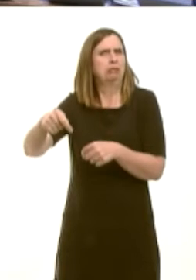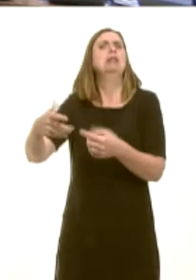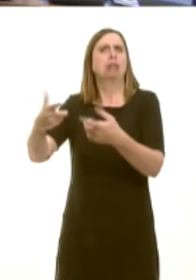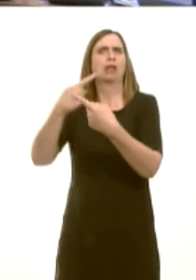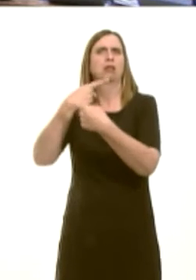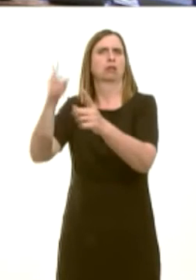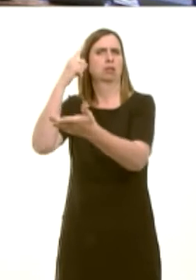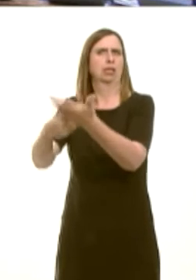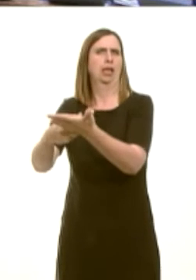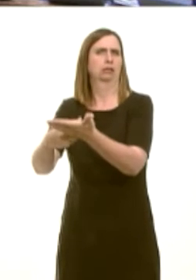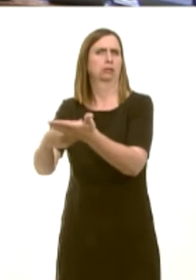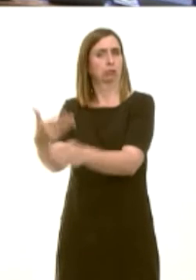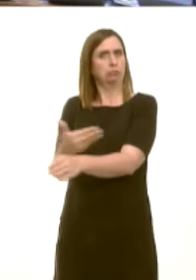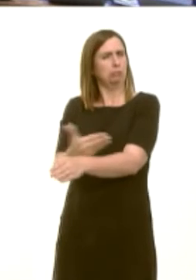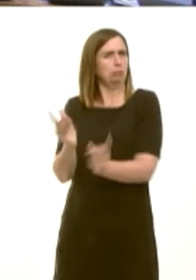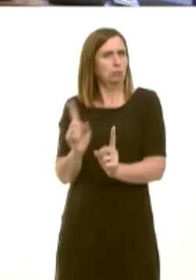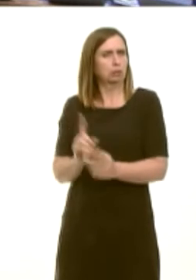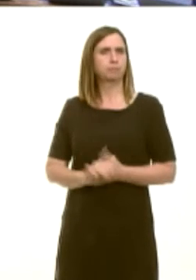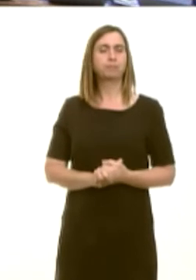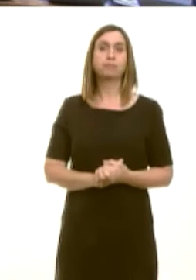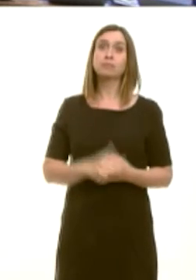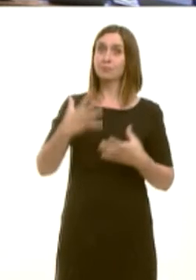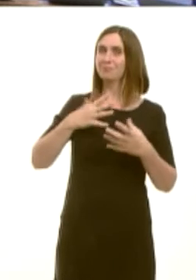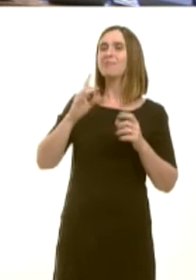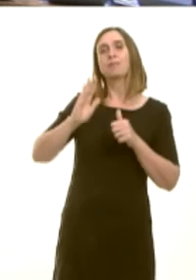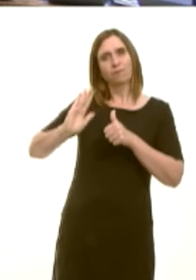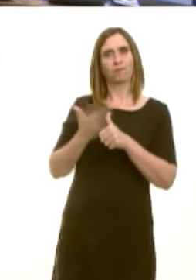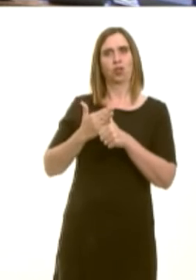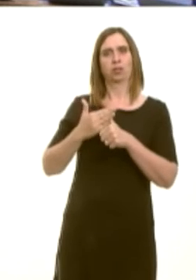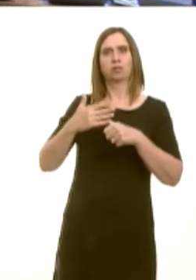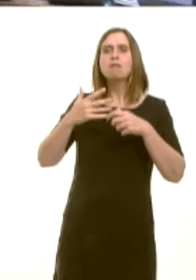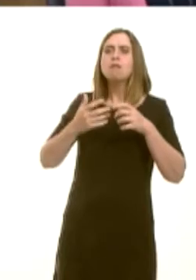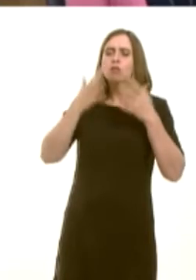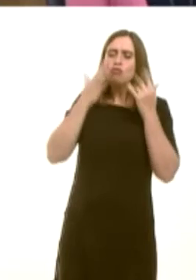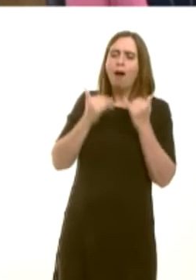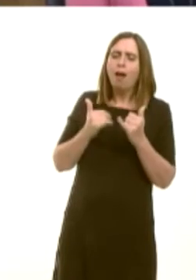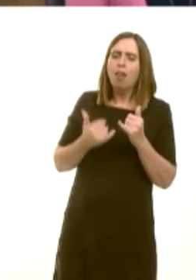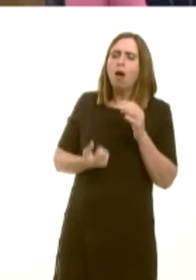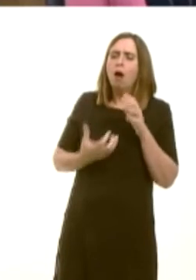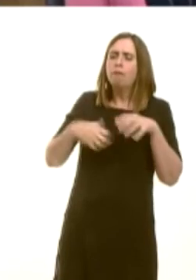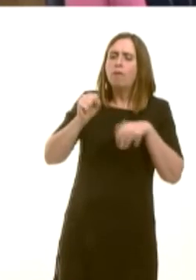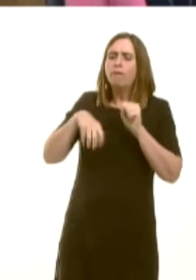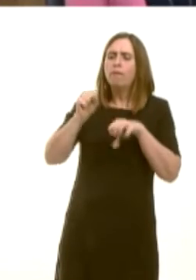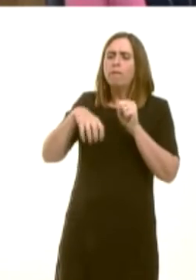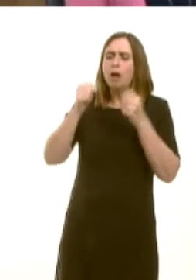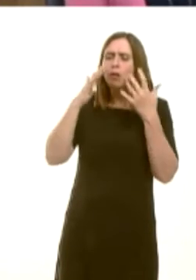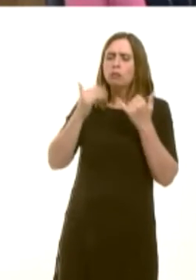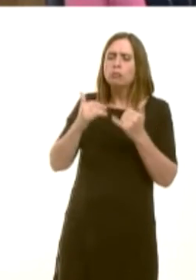Carwyn Jones: First of all, itís important that Members are aware of what the outcome of the trial is. Then, of course, it will be for the Minister to consider the evidence